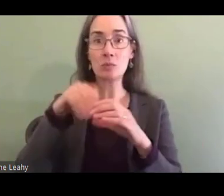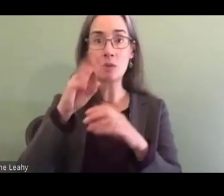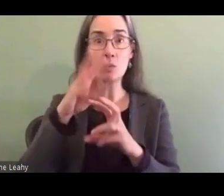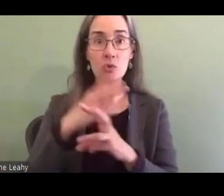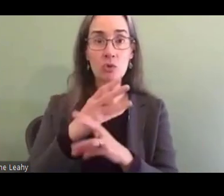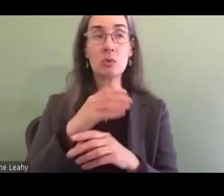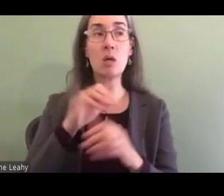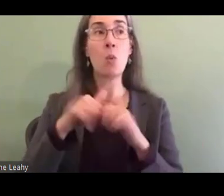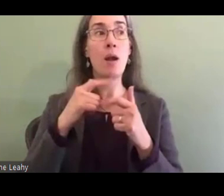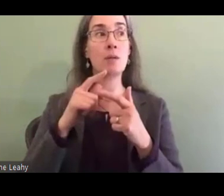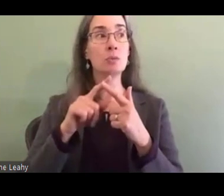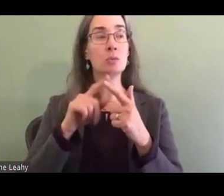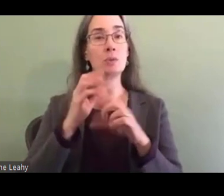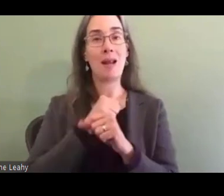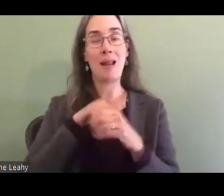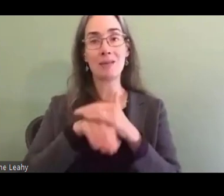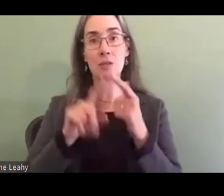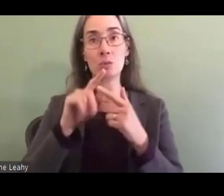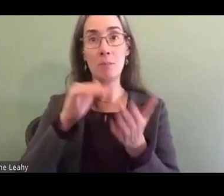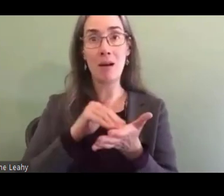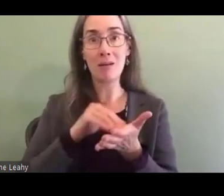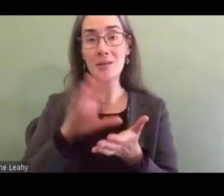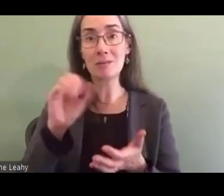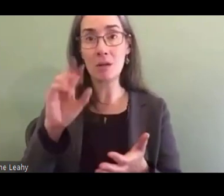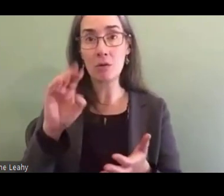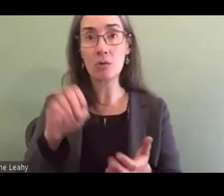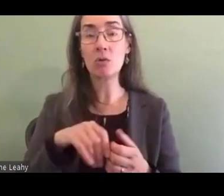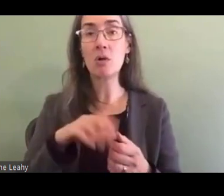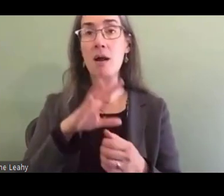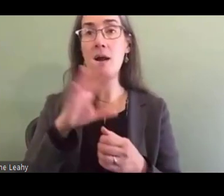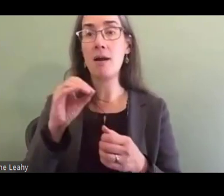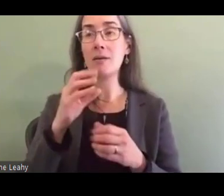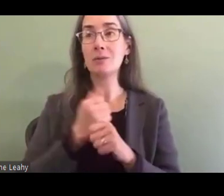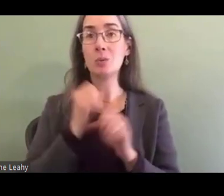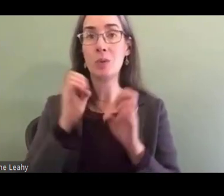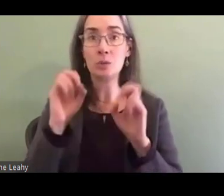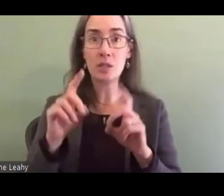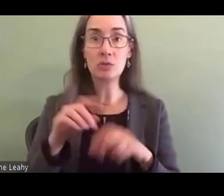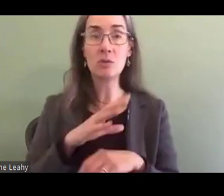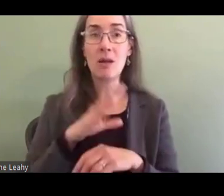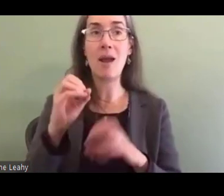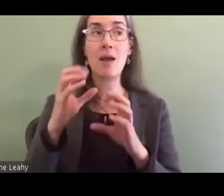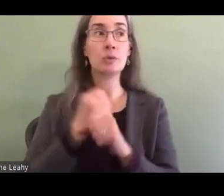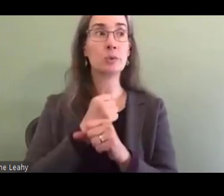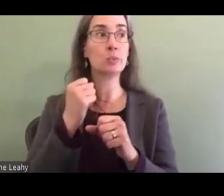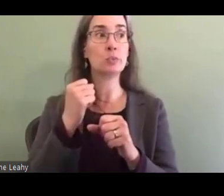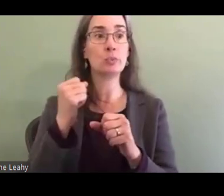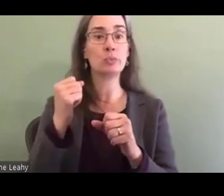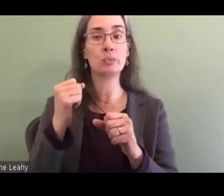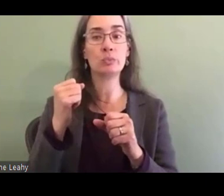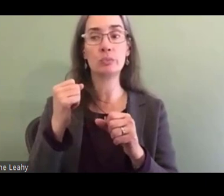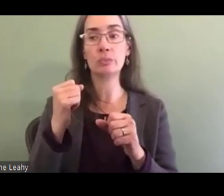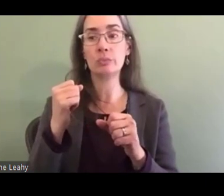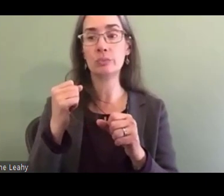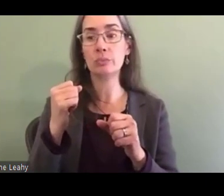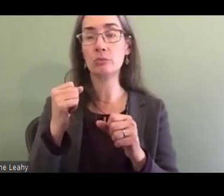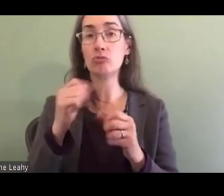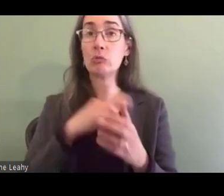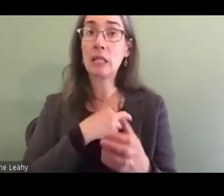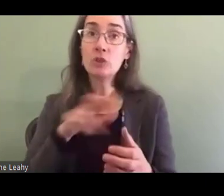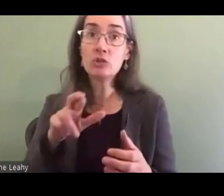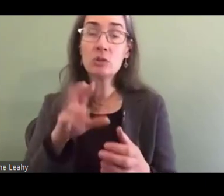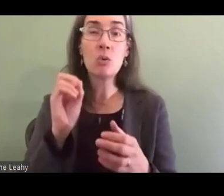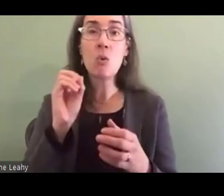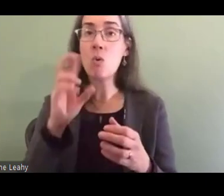to education, to religion, or whatever it may be that we have.